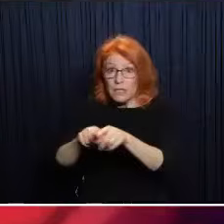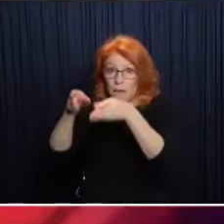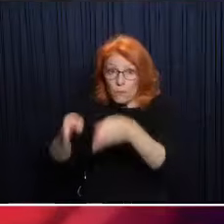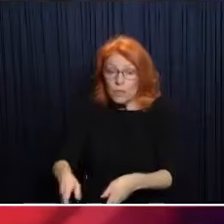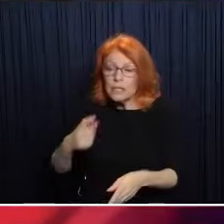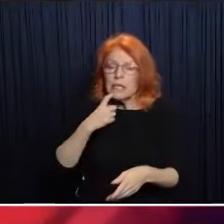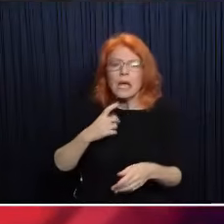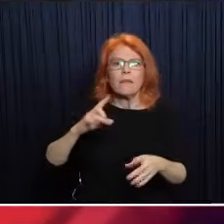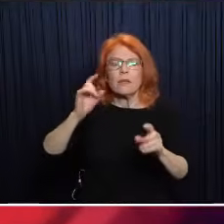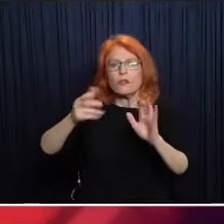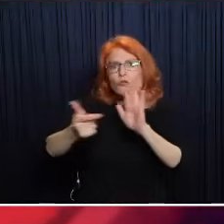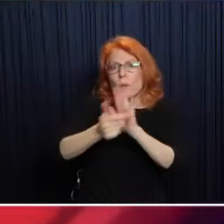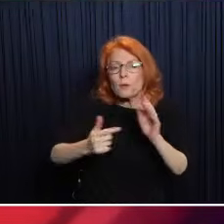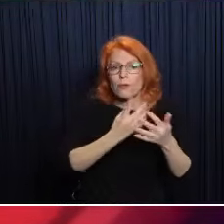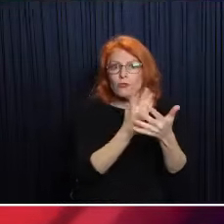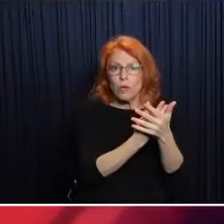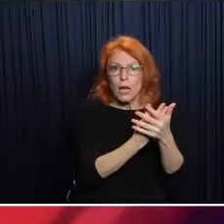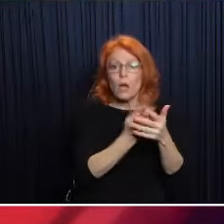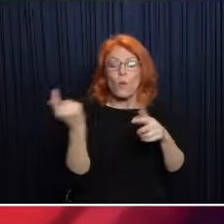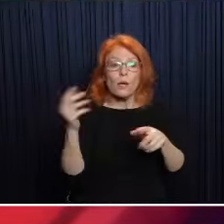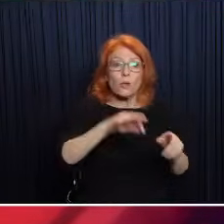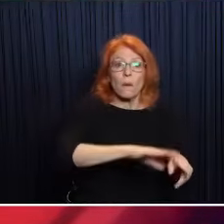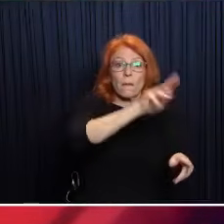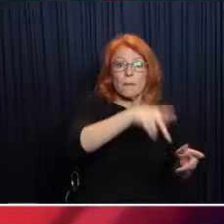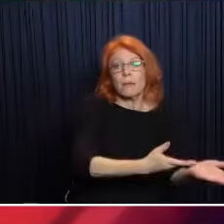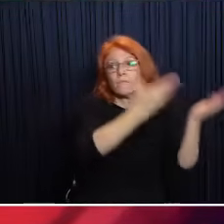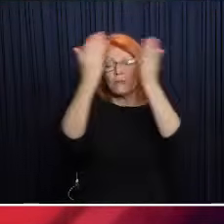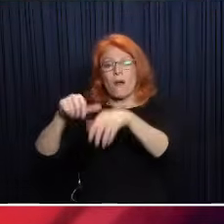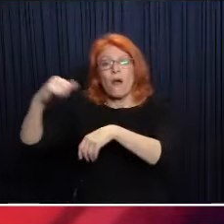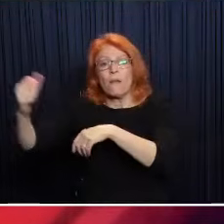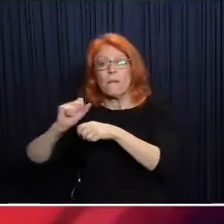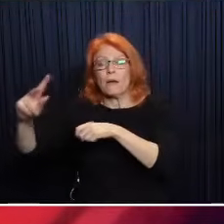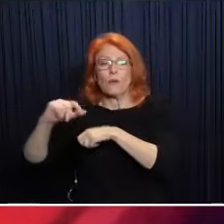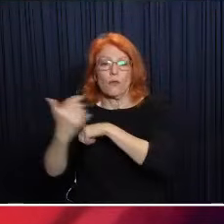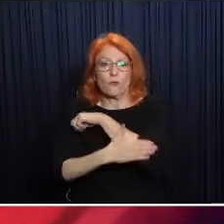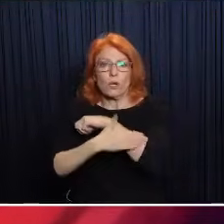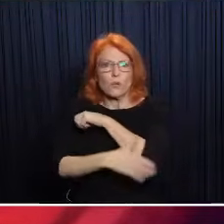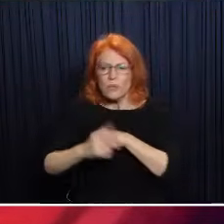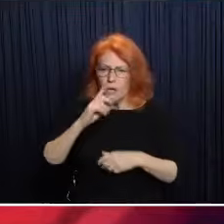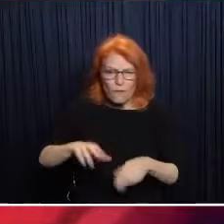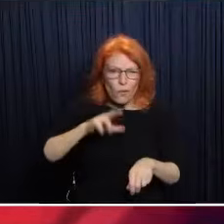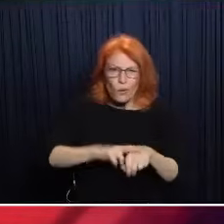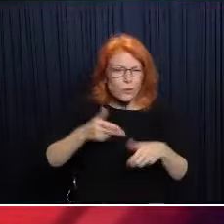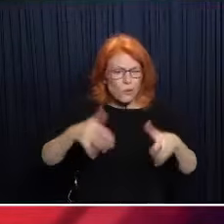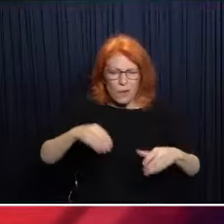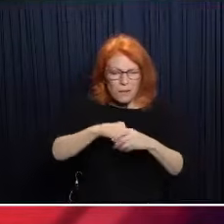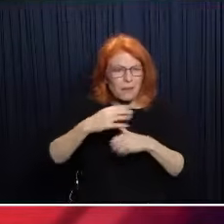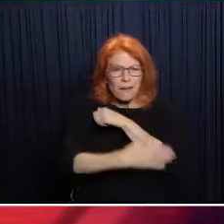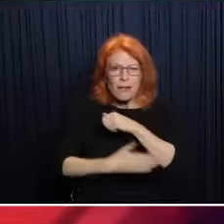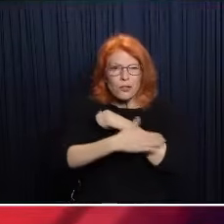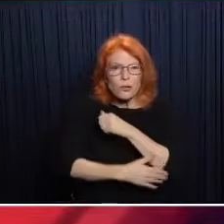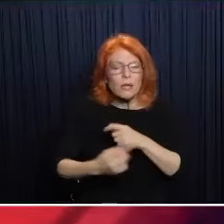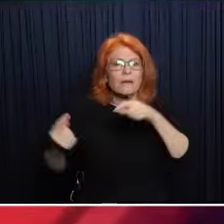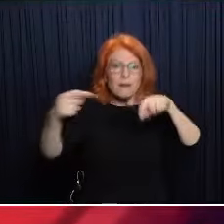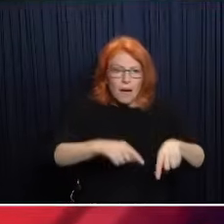WHEN OBAMA WAS IN OFFICE AND I.C.E. LED BY THE SAME MAN SAID THERE IS A VIOLENT CRIMINAL IN